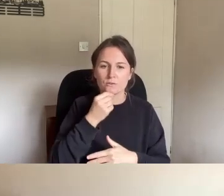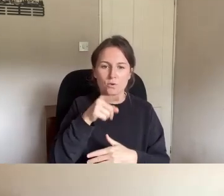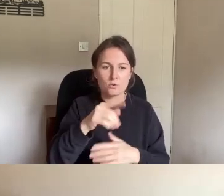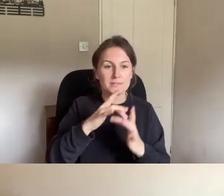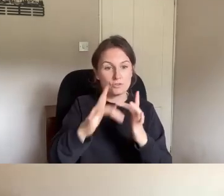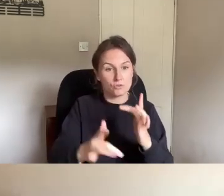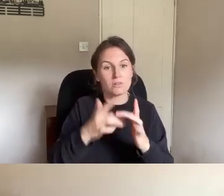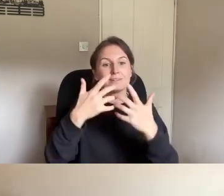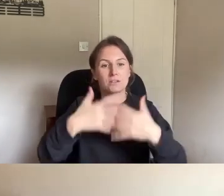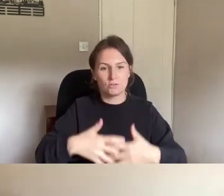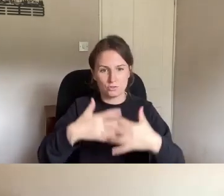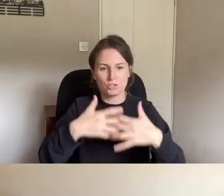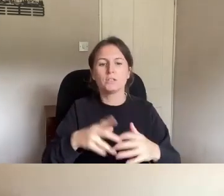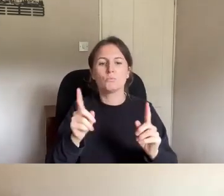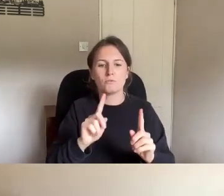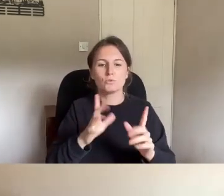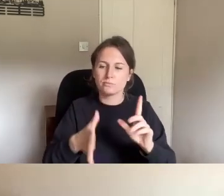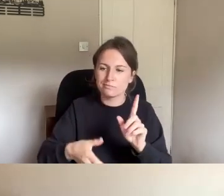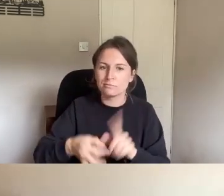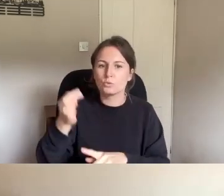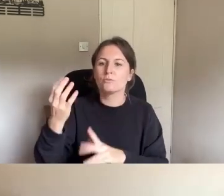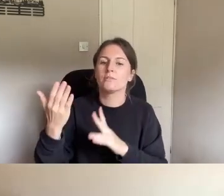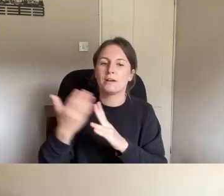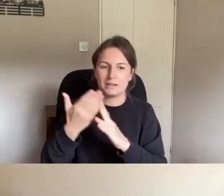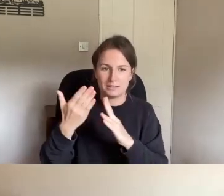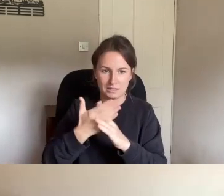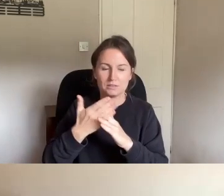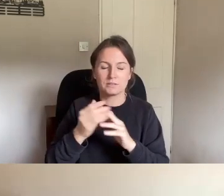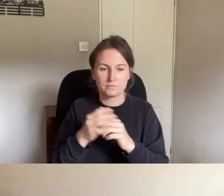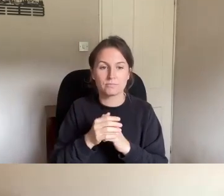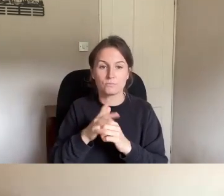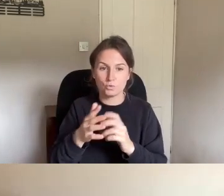to improve access to creativity or culture for diverse